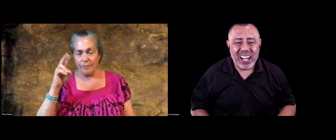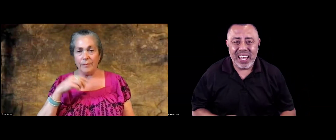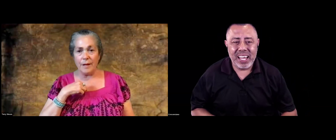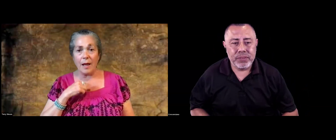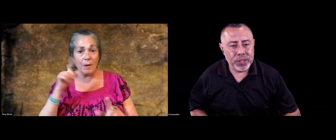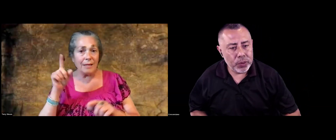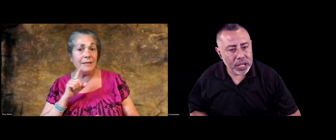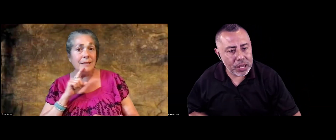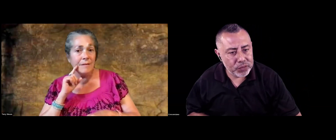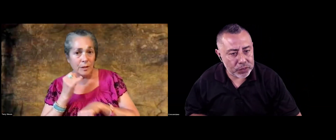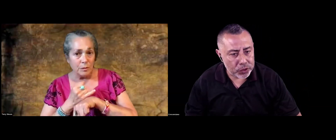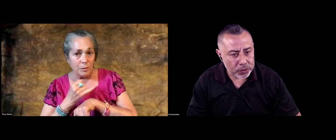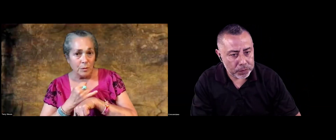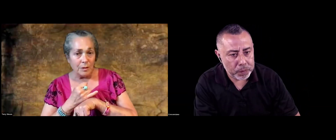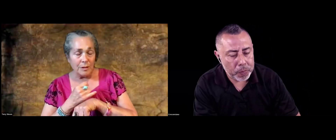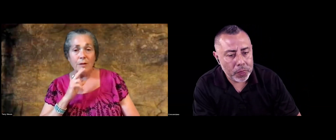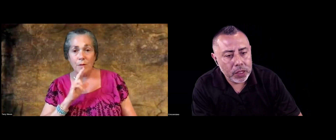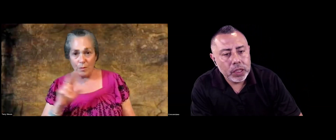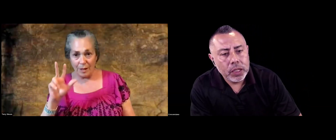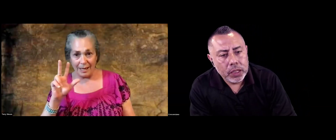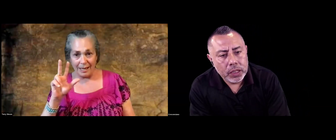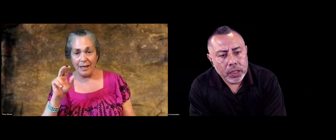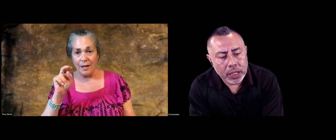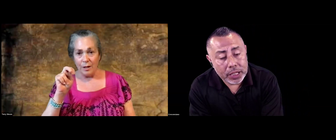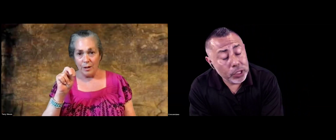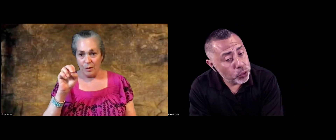I had a very high fever.